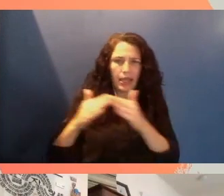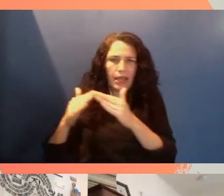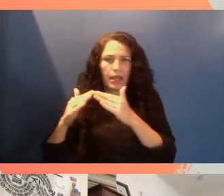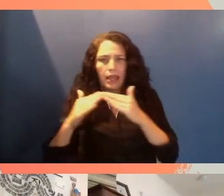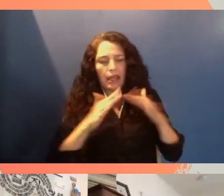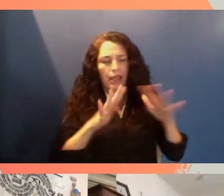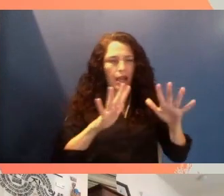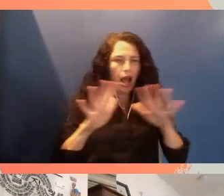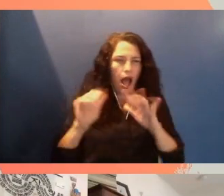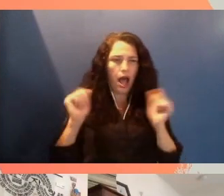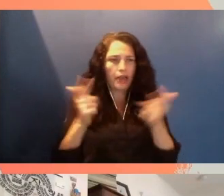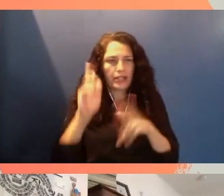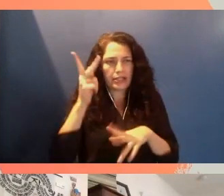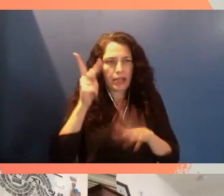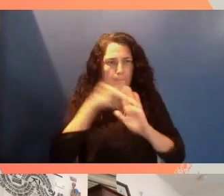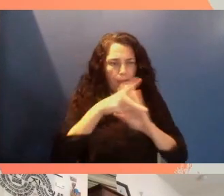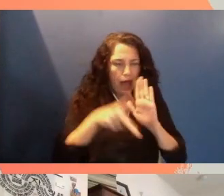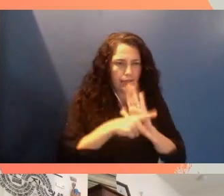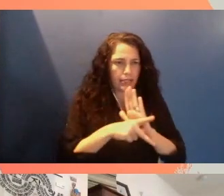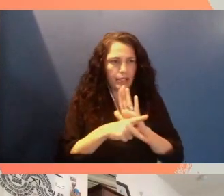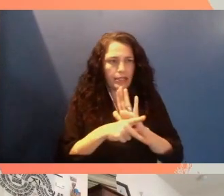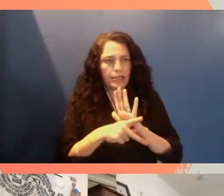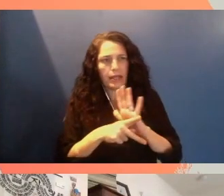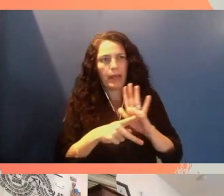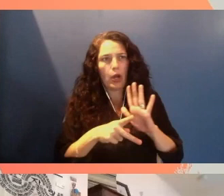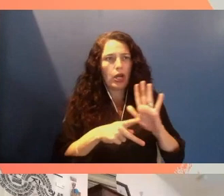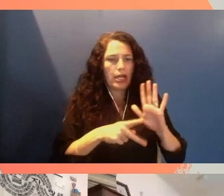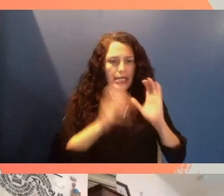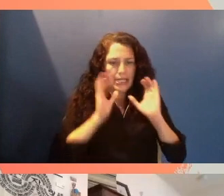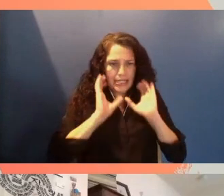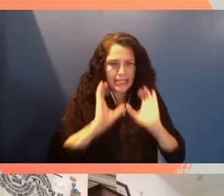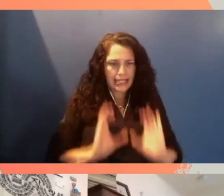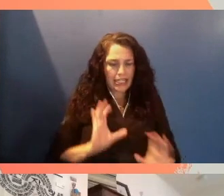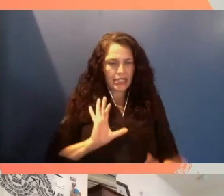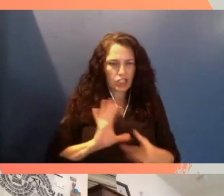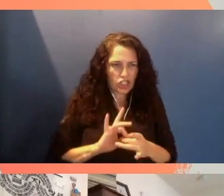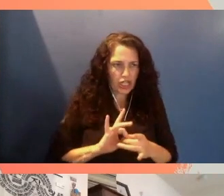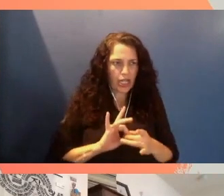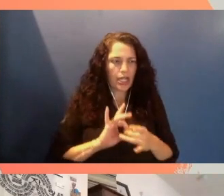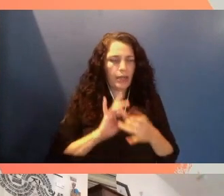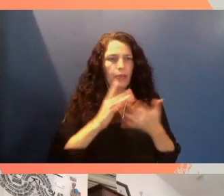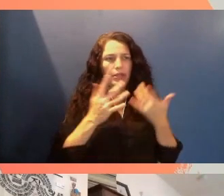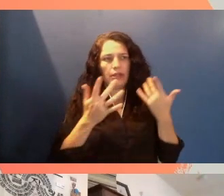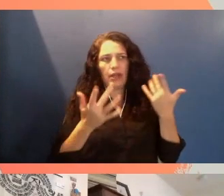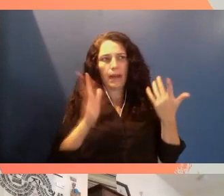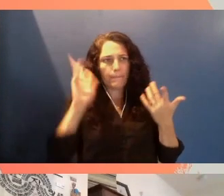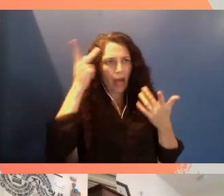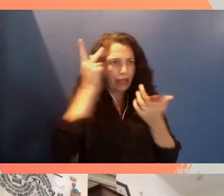and citizenship, whatever you have, and beyond that around the foreign policy